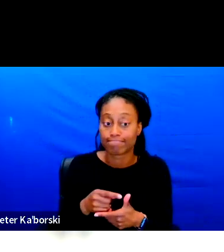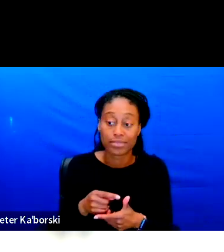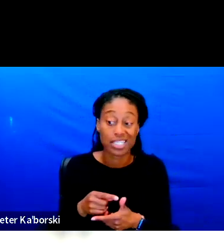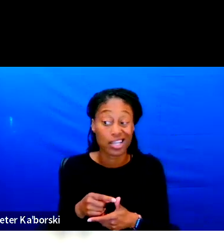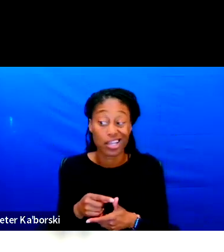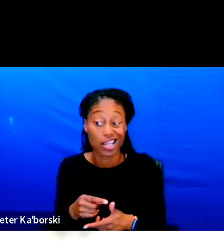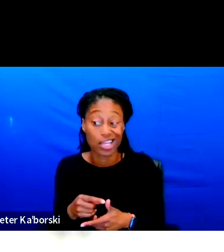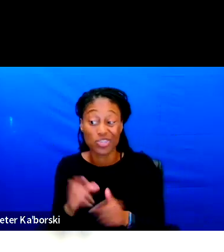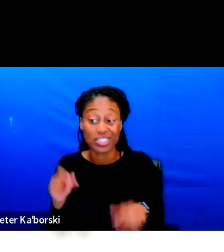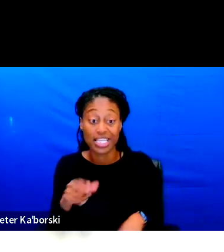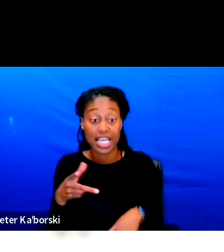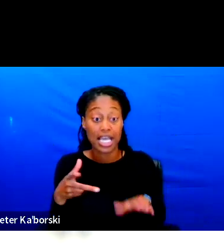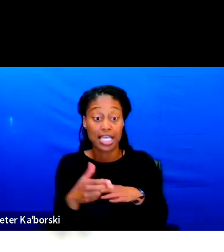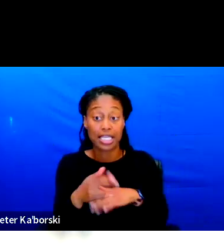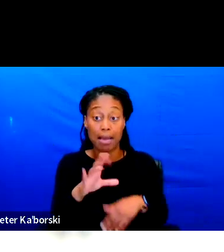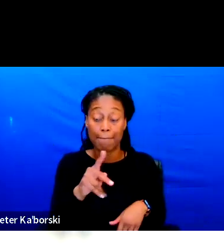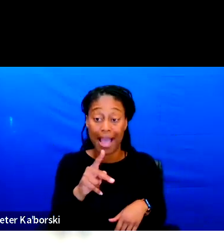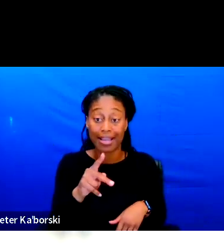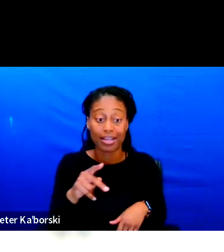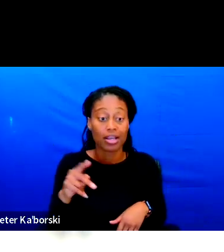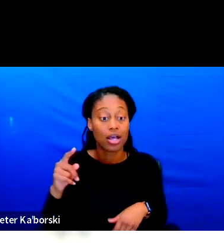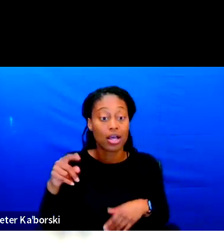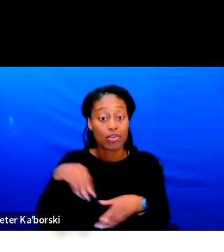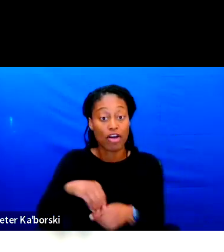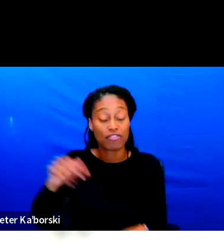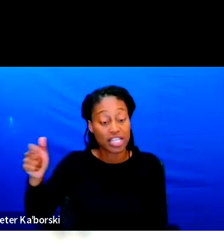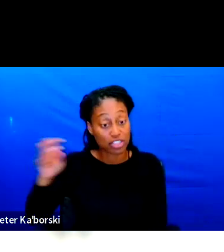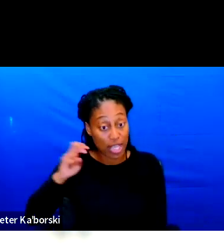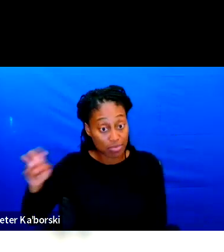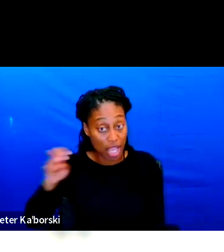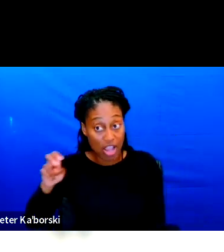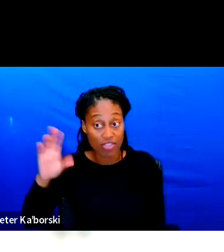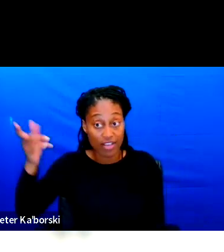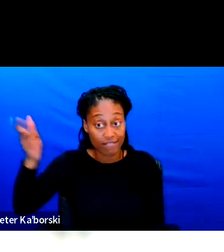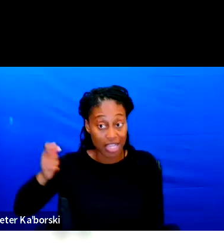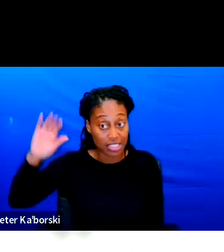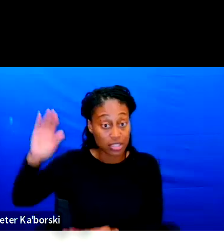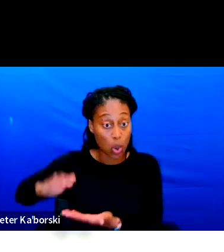Kyle Kleist: in funding at the State level, on transportation Kyle Kleist: or level funding, when there is a more of a need. And all of a sudden.